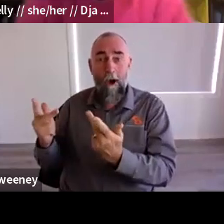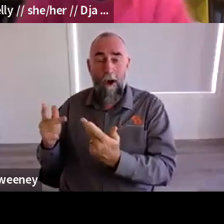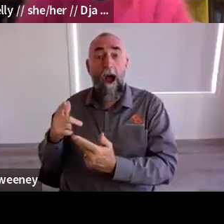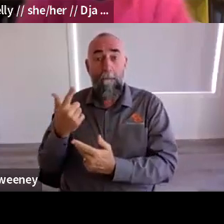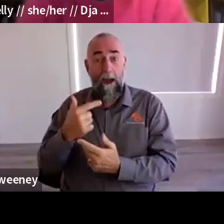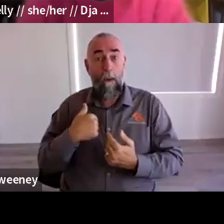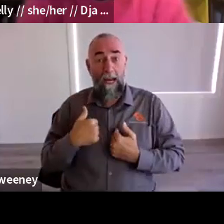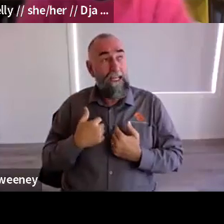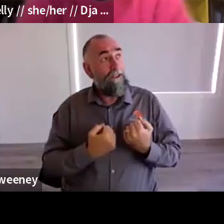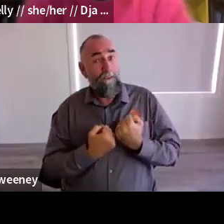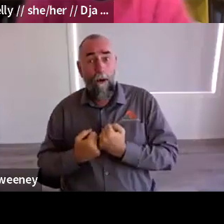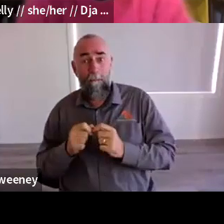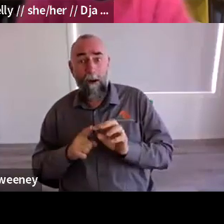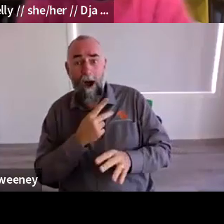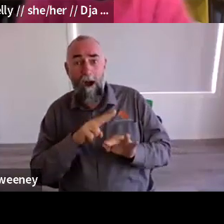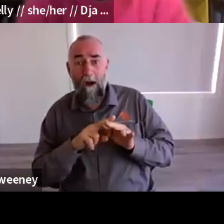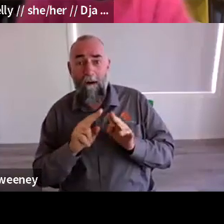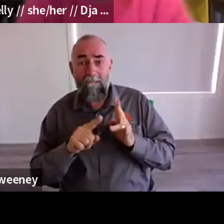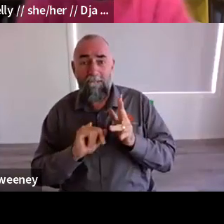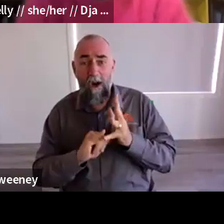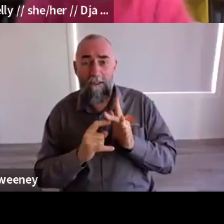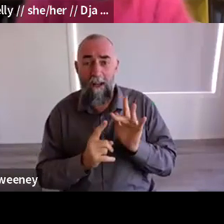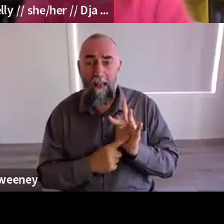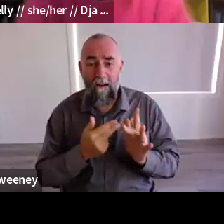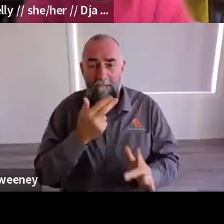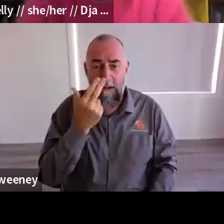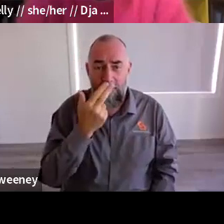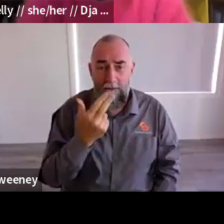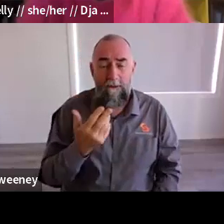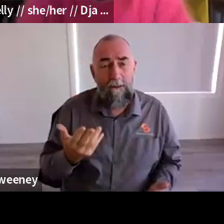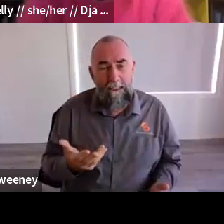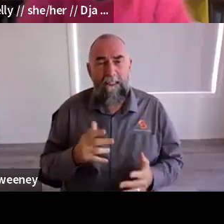care to our audiences. Why would they come and see a work that, you know, is